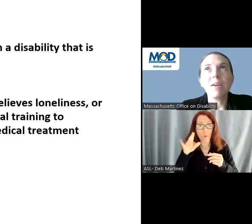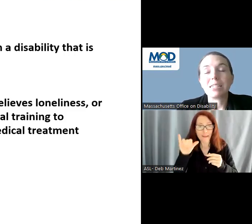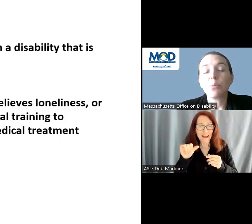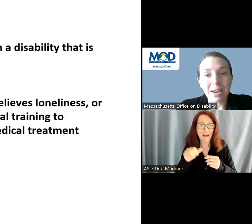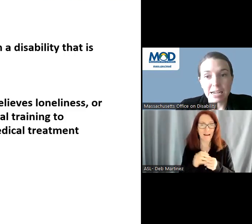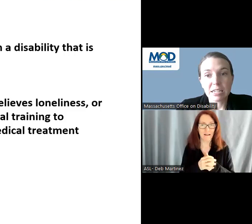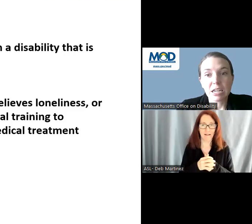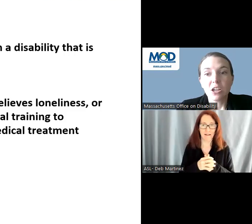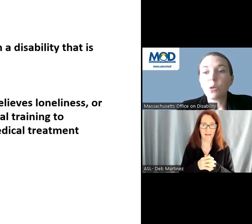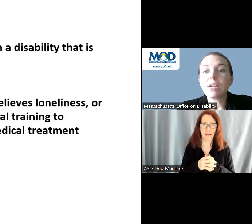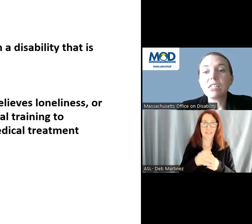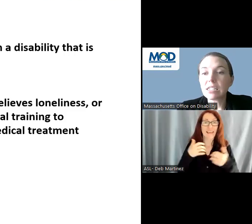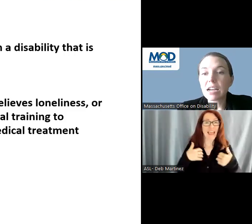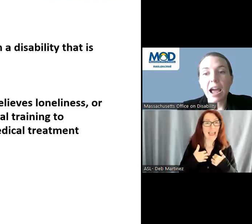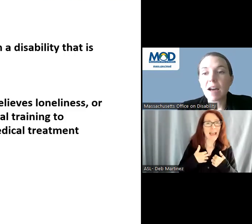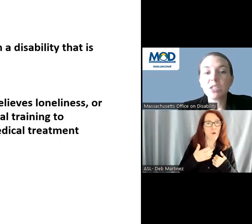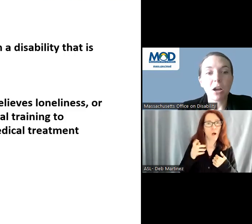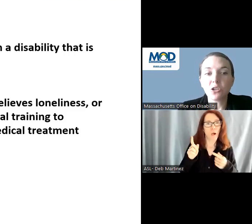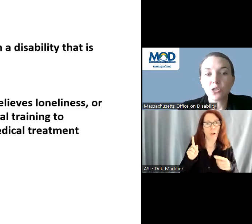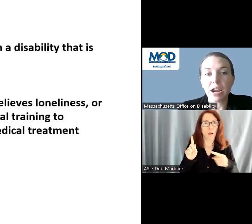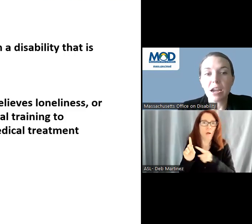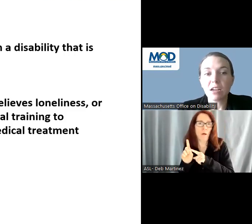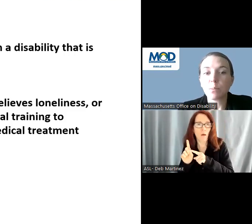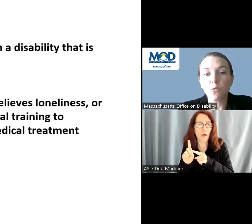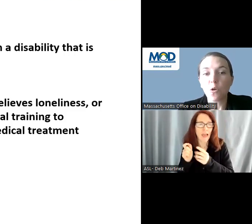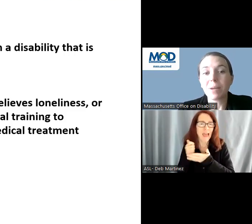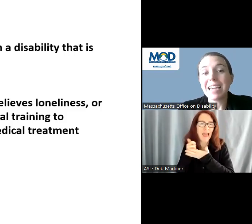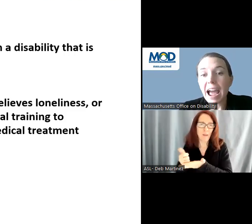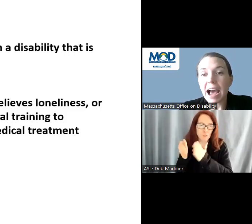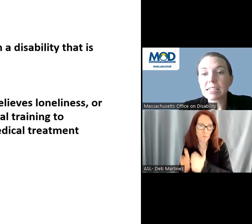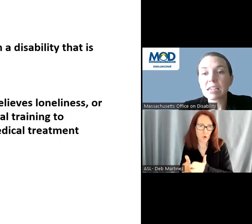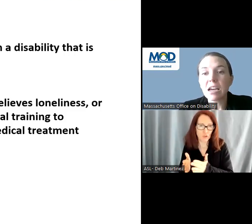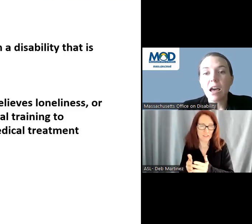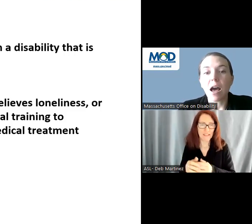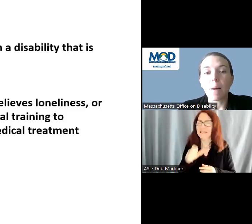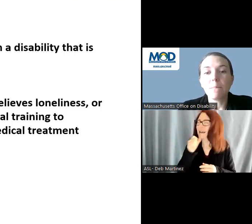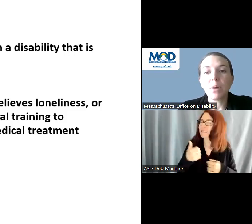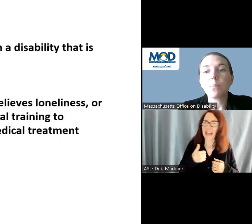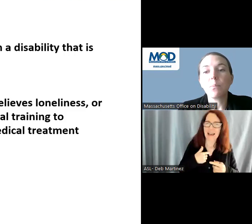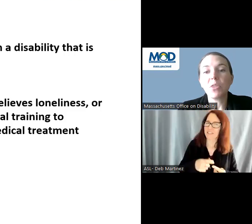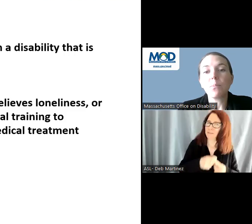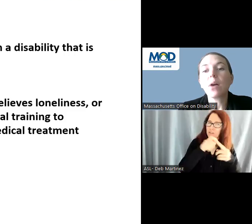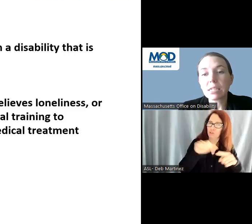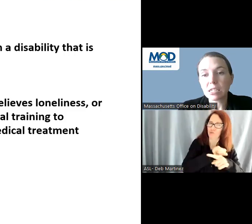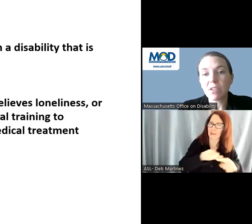its presence so it doesn't have special training to perform a task but the presence